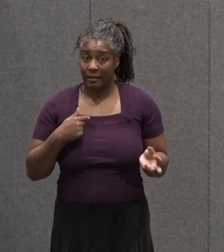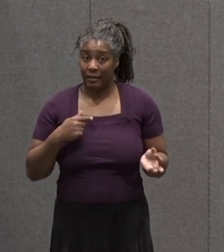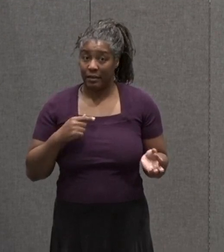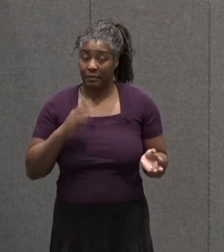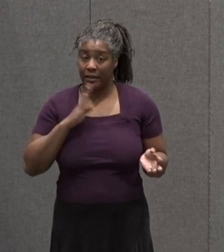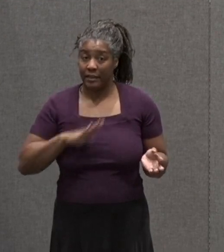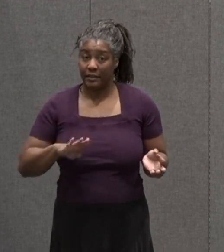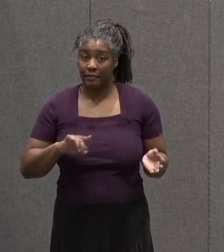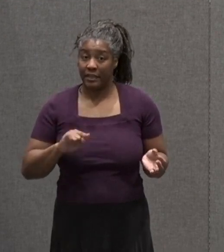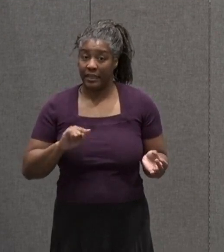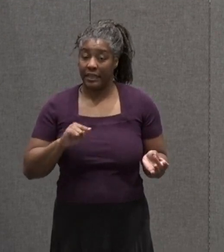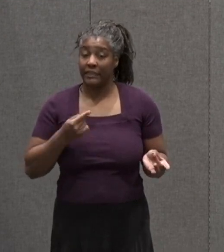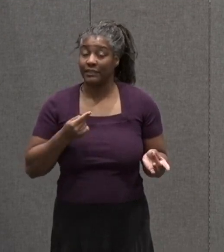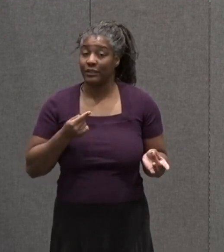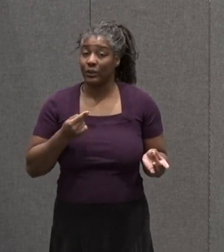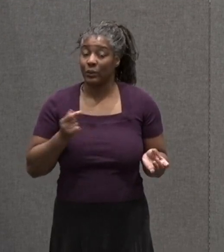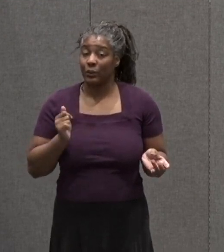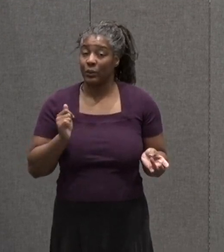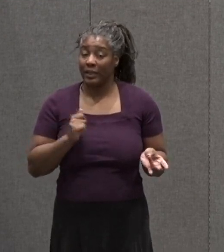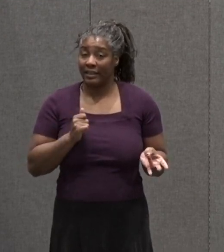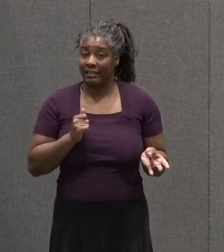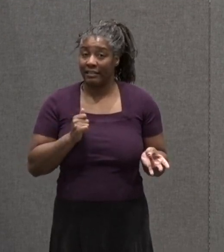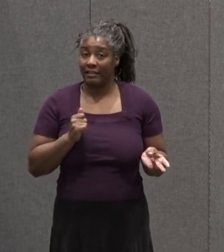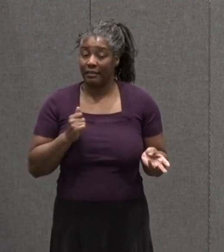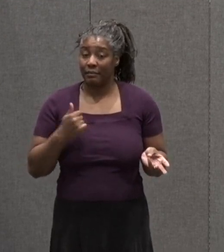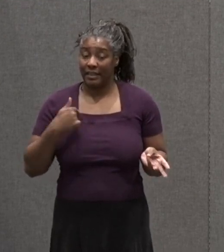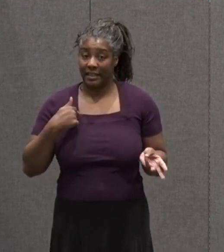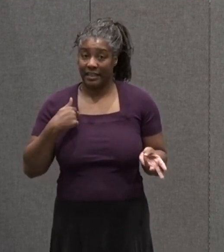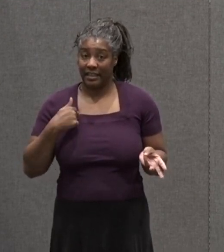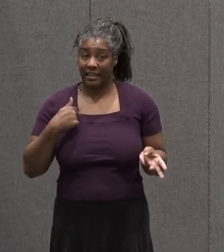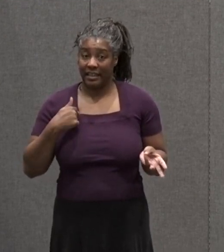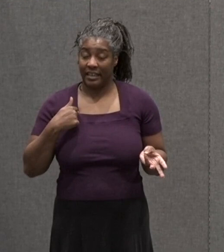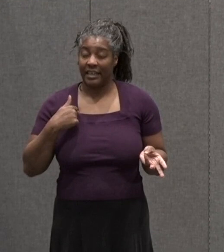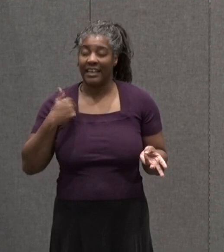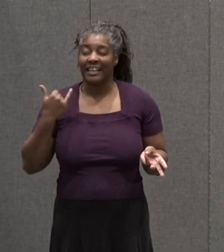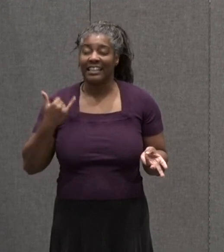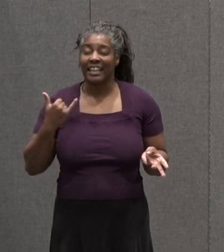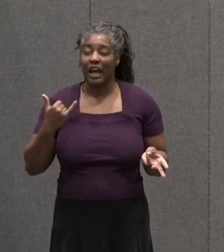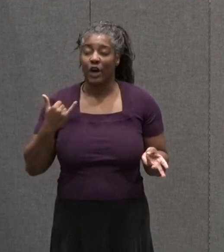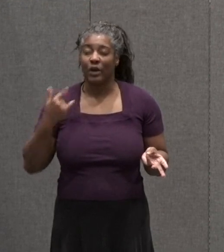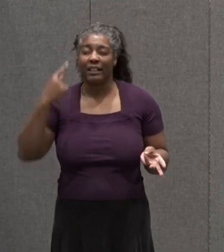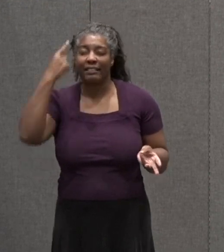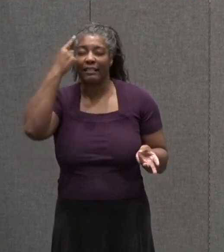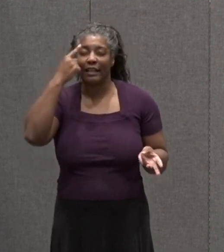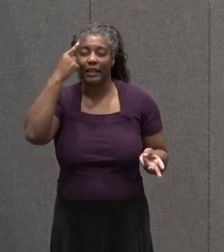Peace begins with me. Now quietly in your mind, eyes open or closed.